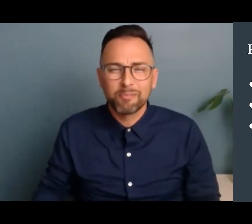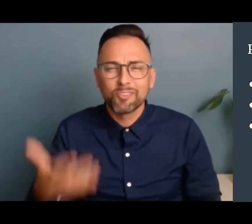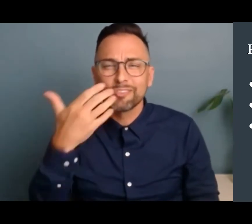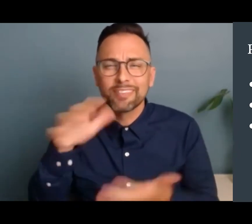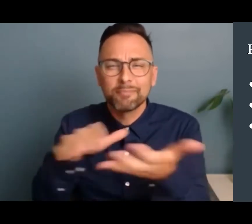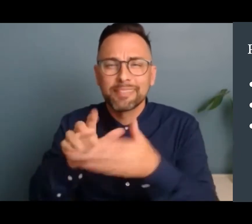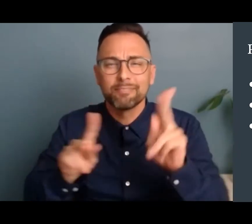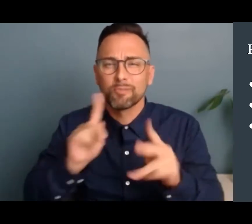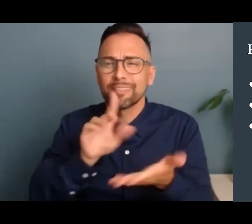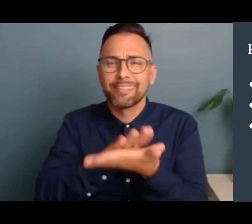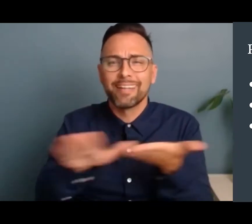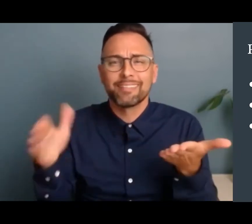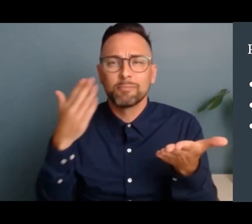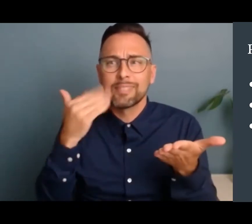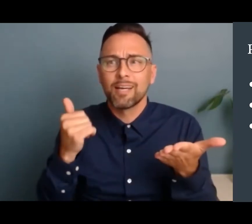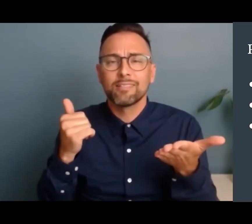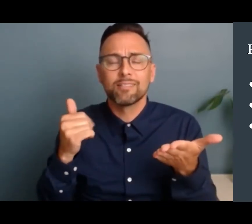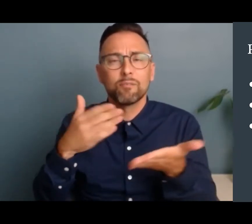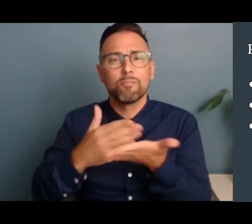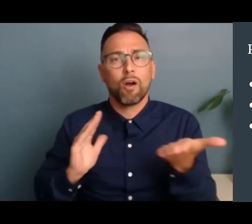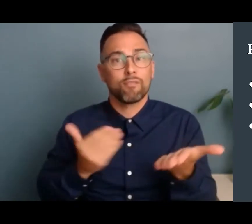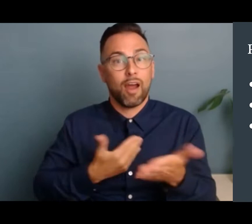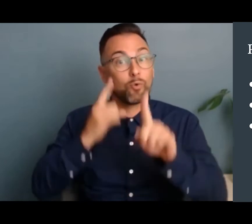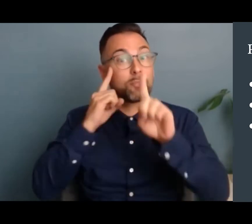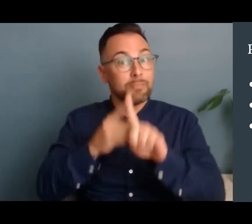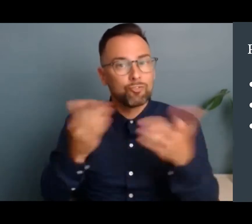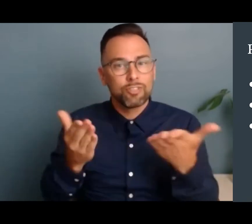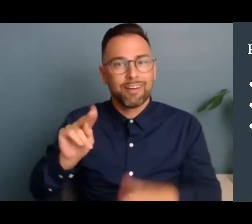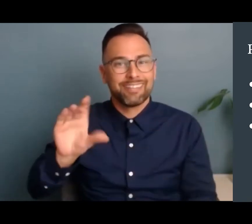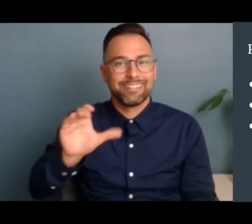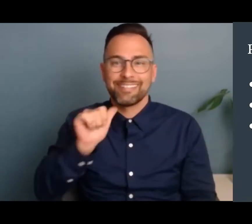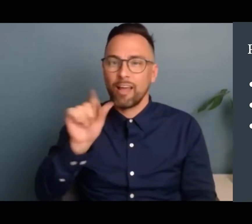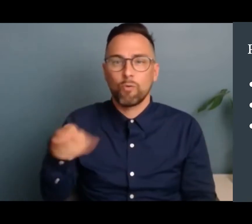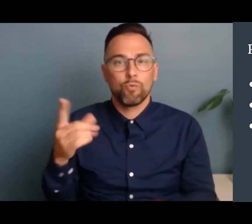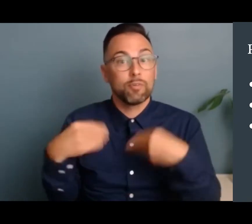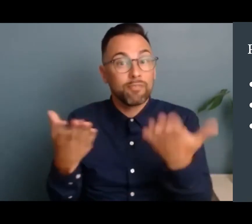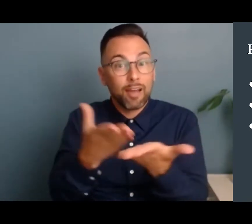So we have a good mix of people here today. And this is great, because part of our mission here at NDC